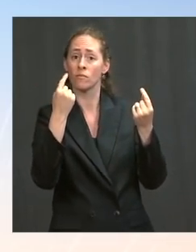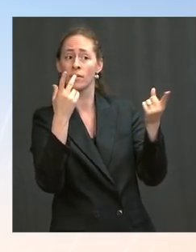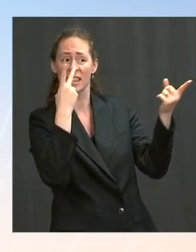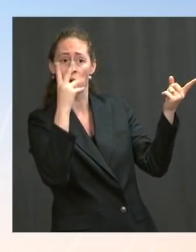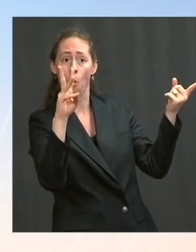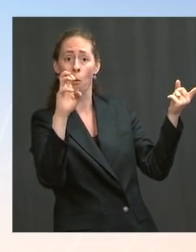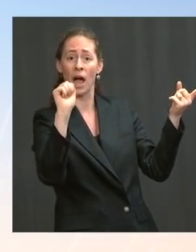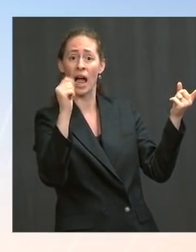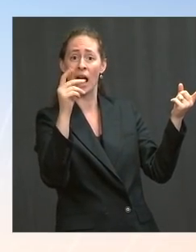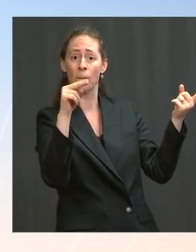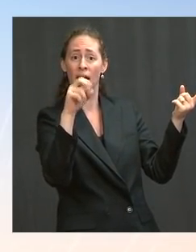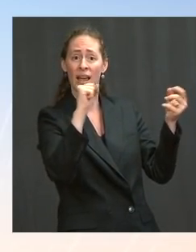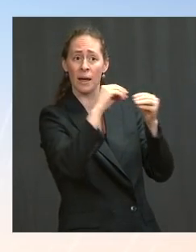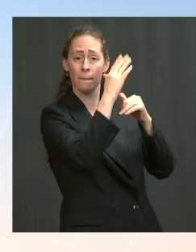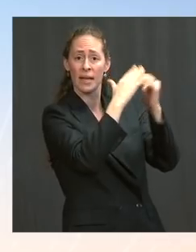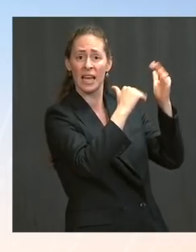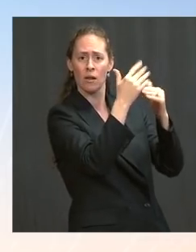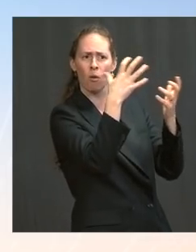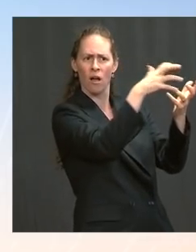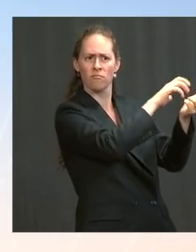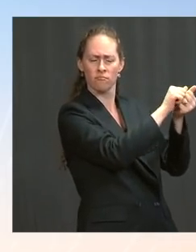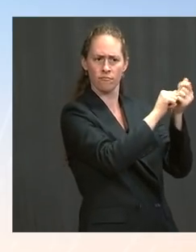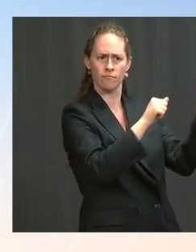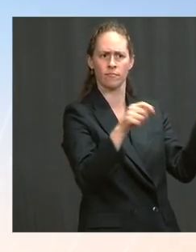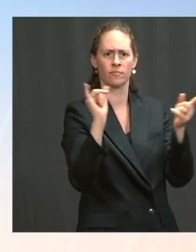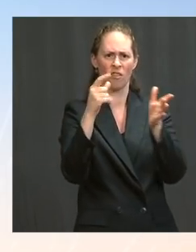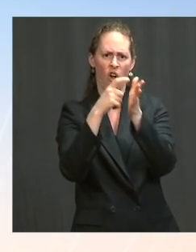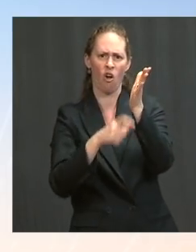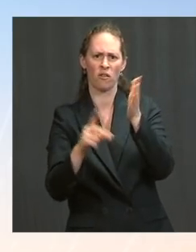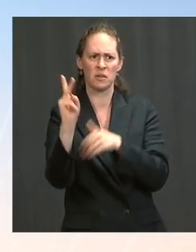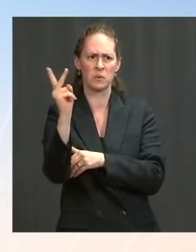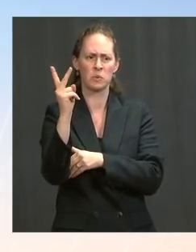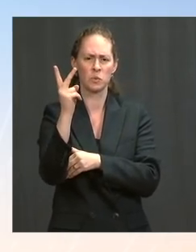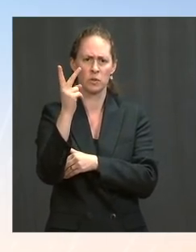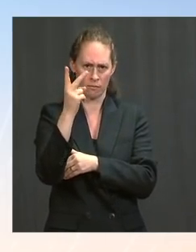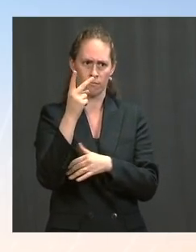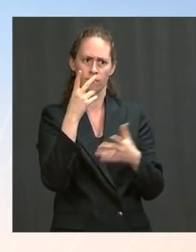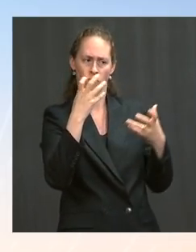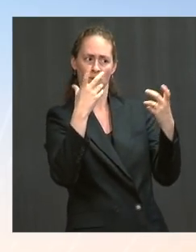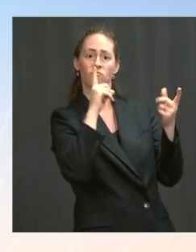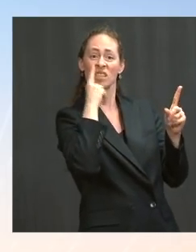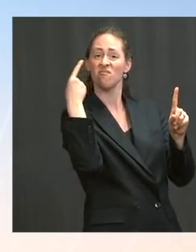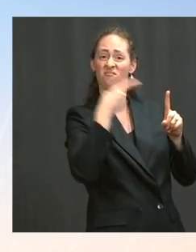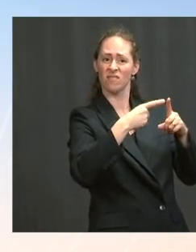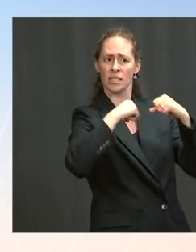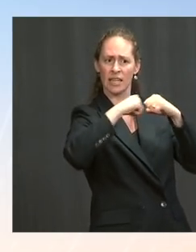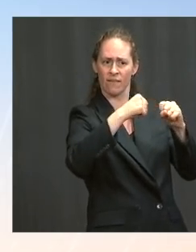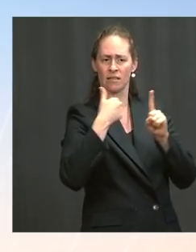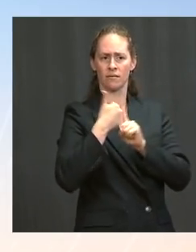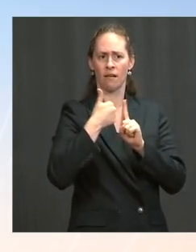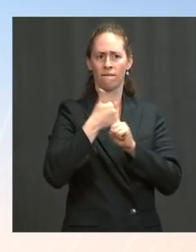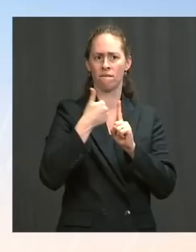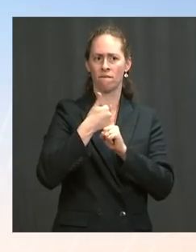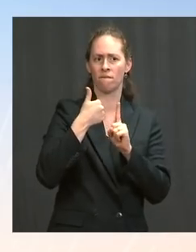So, Article 2 -- the self-defense, the defense of the United States and our interests -- is our domestic justification